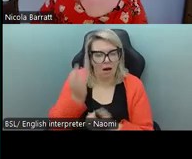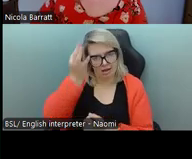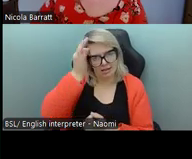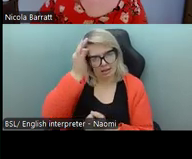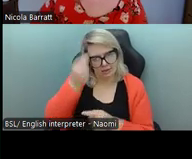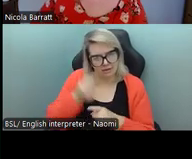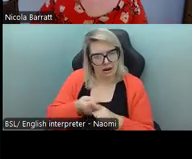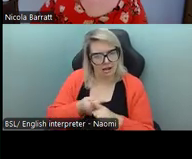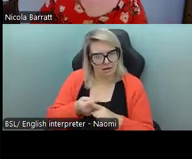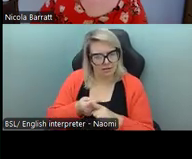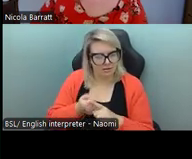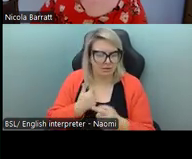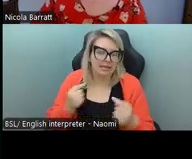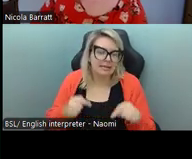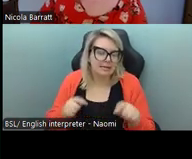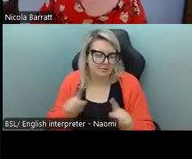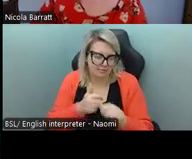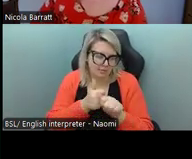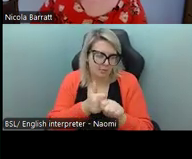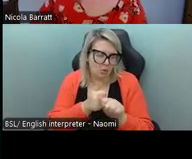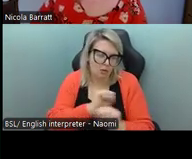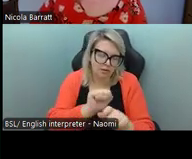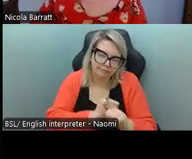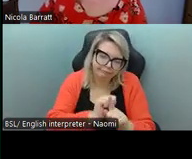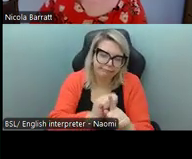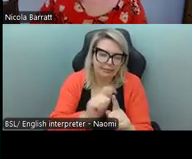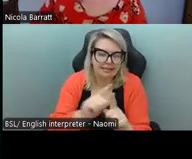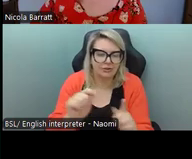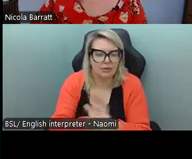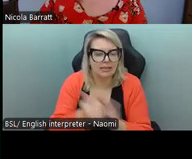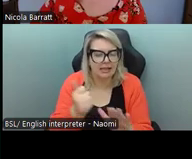and we exist to support the digital skills of the arts and cultural sector.